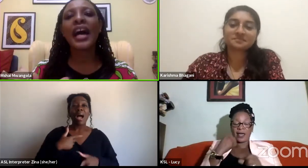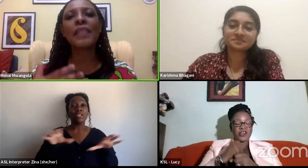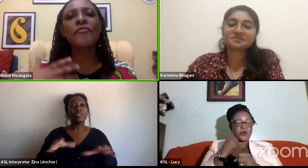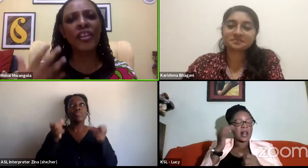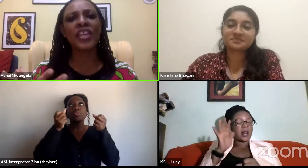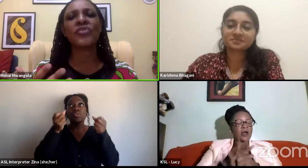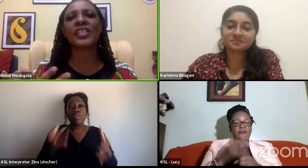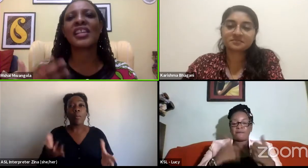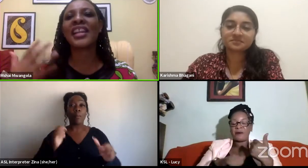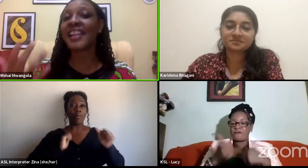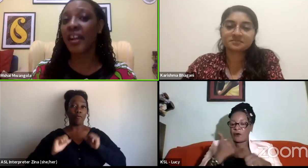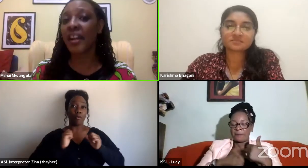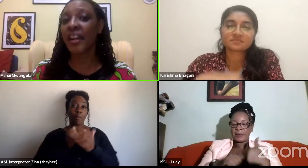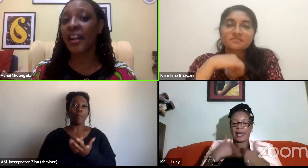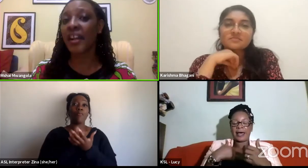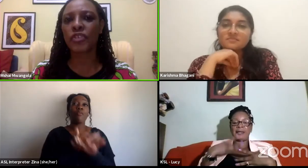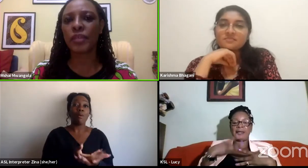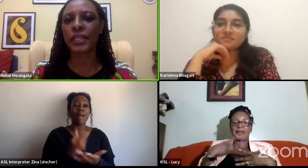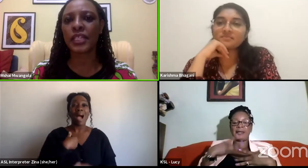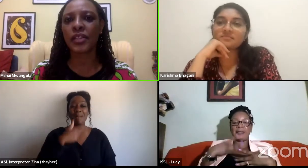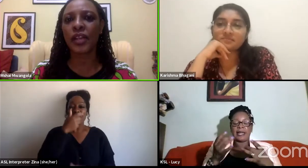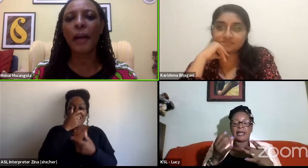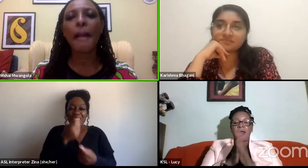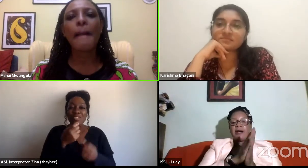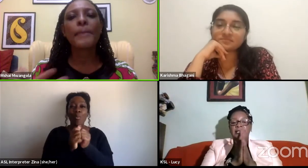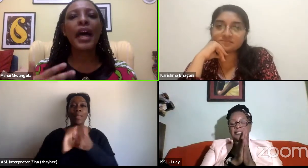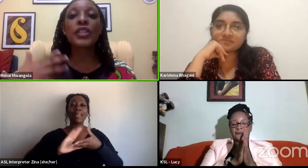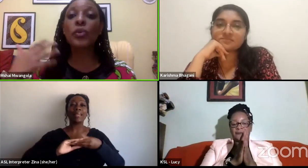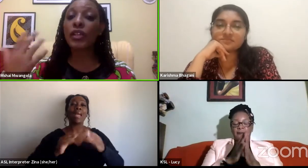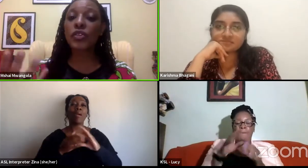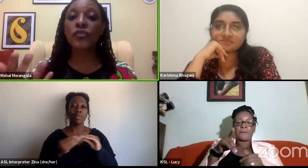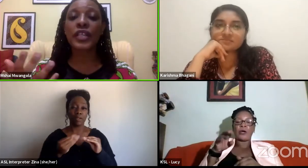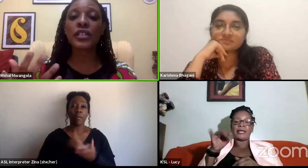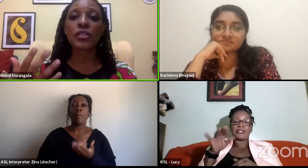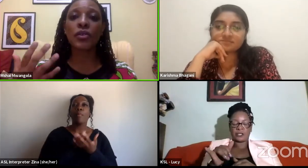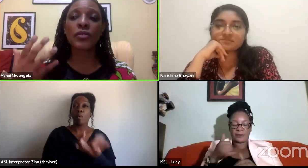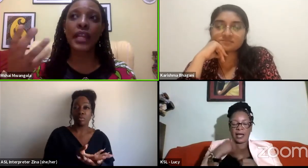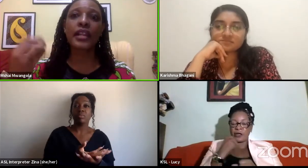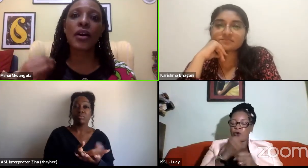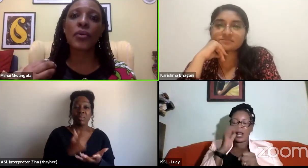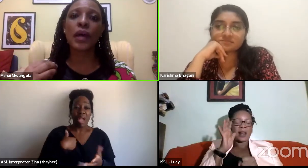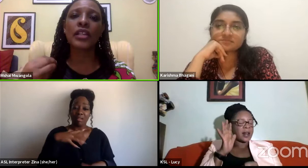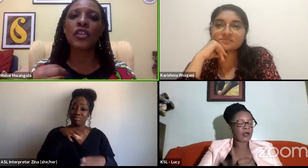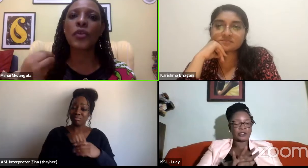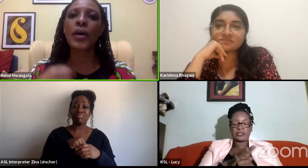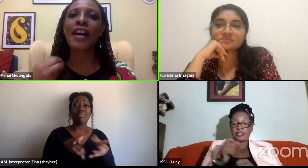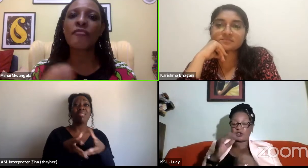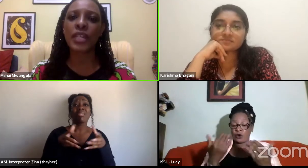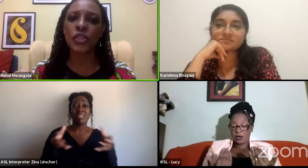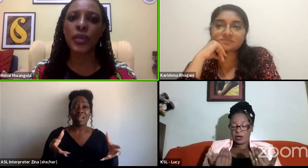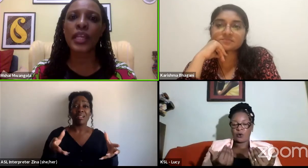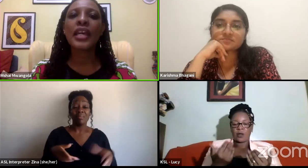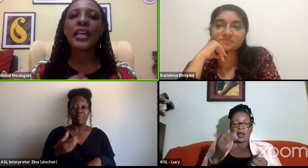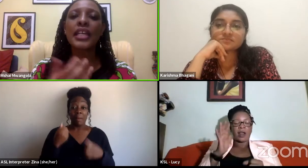and I'm very interested in narrative poetry in particular. I do a lot of it. So right now, a lot of the work I've been doing